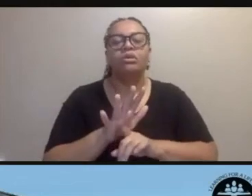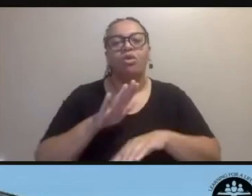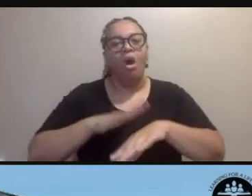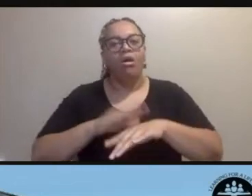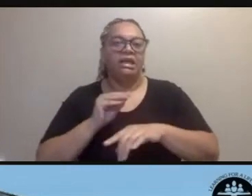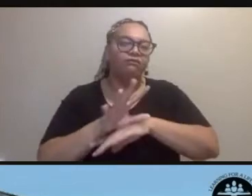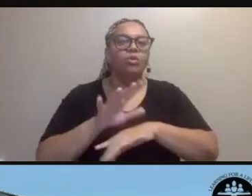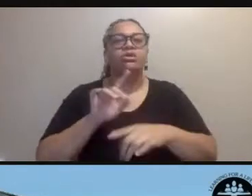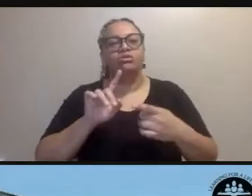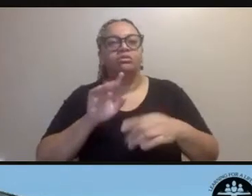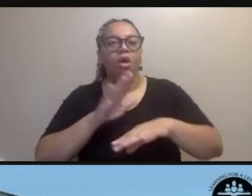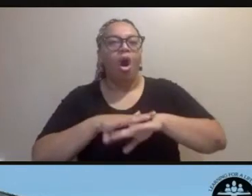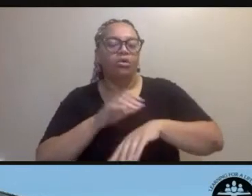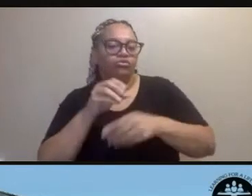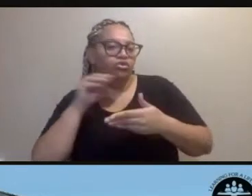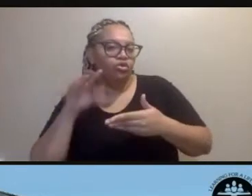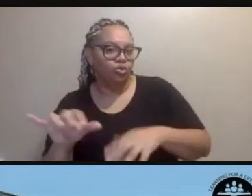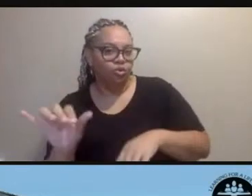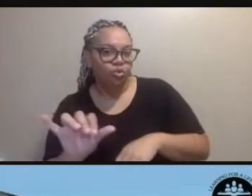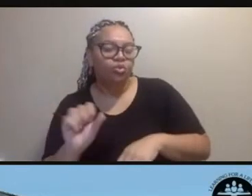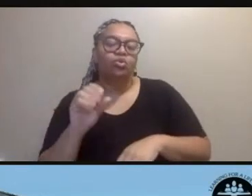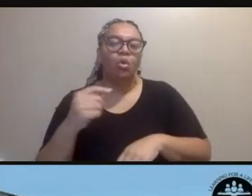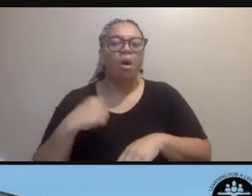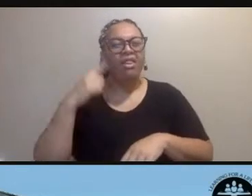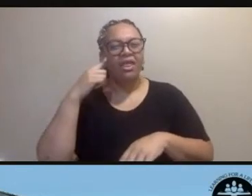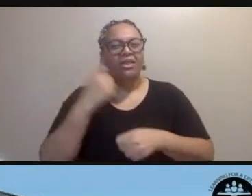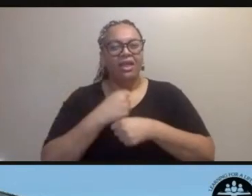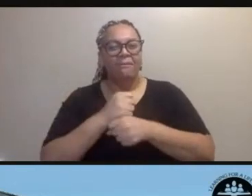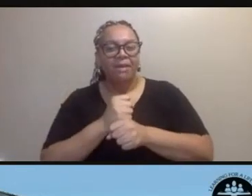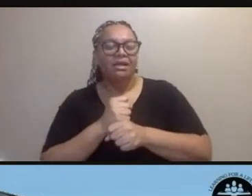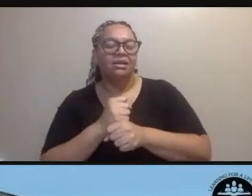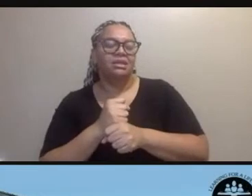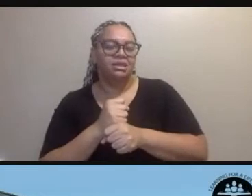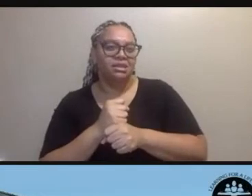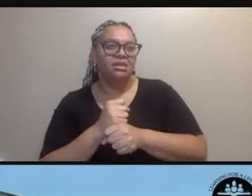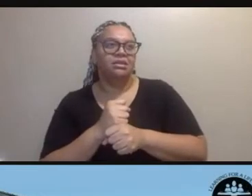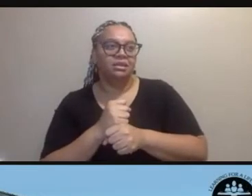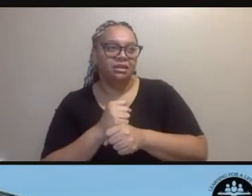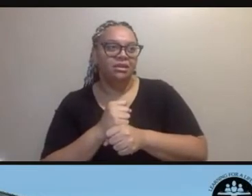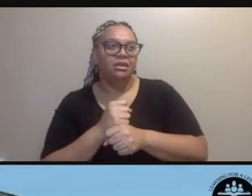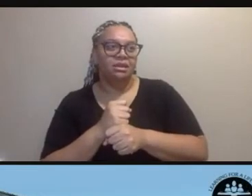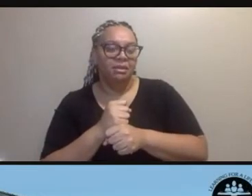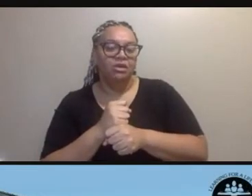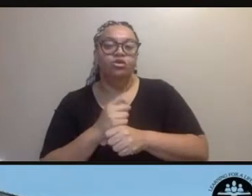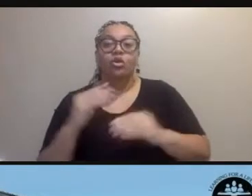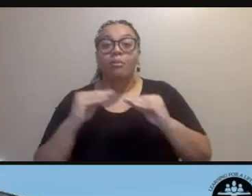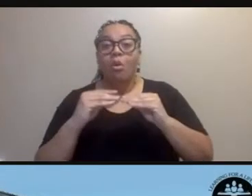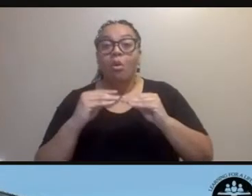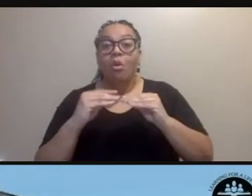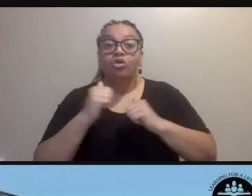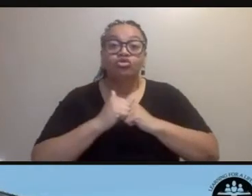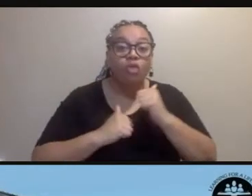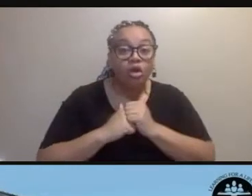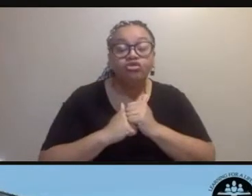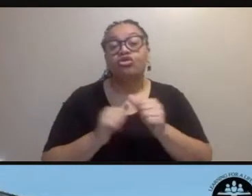OF COURSE THE SUBSTITUTES HAVE LESS LEVERAGE ON A DAILY BASIS